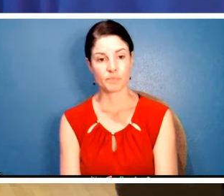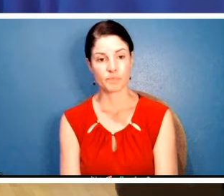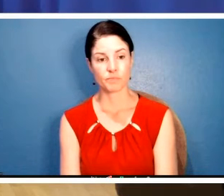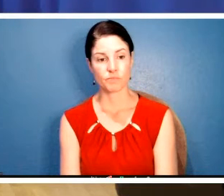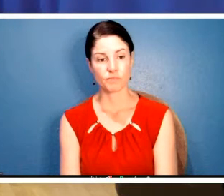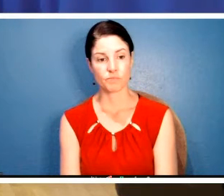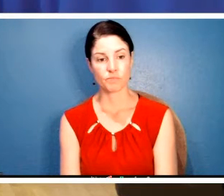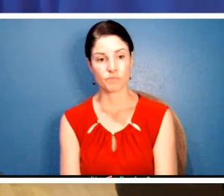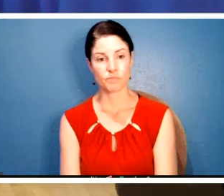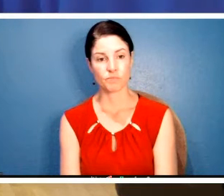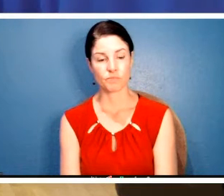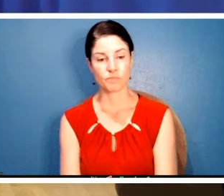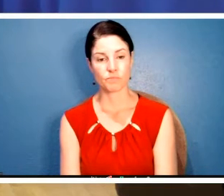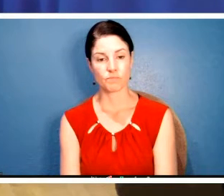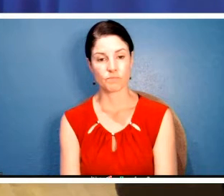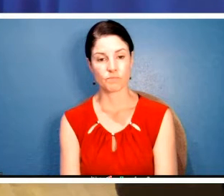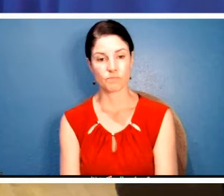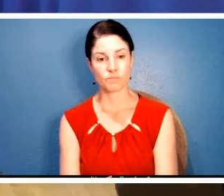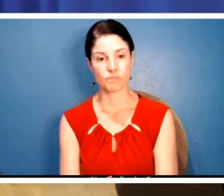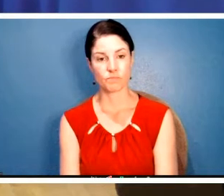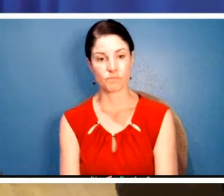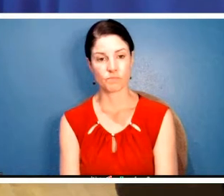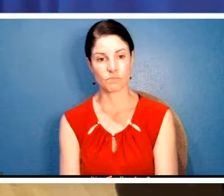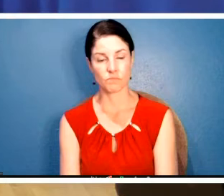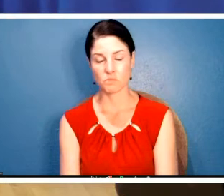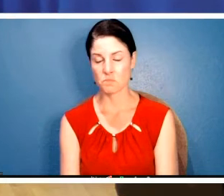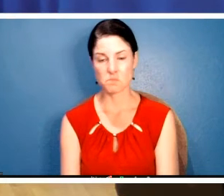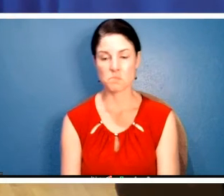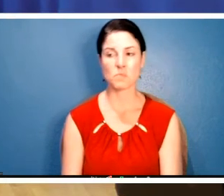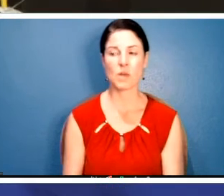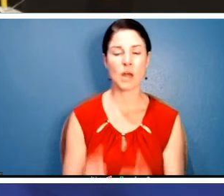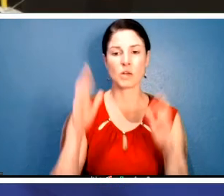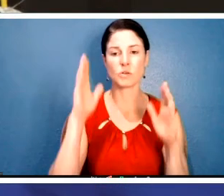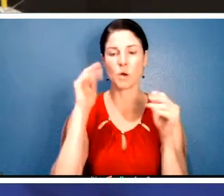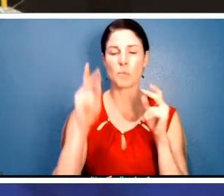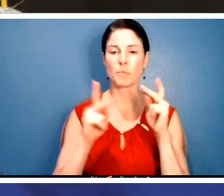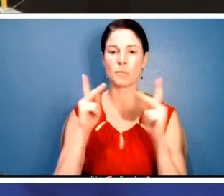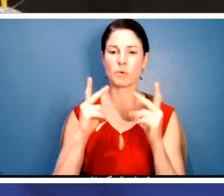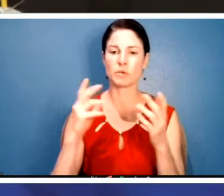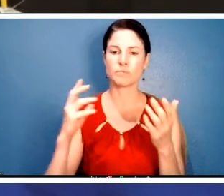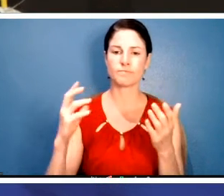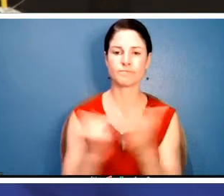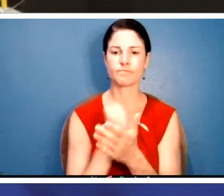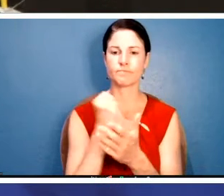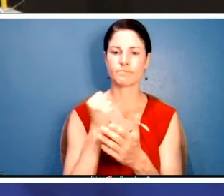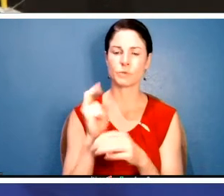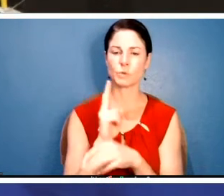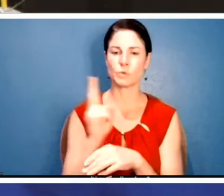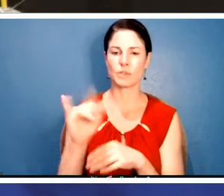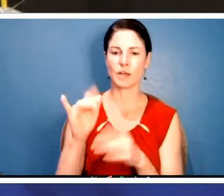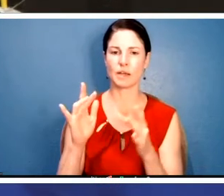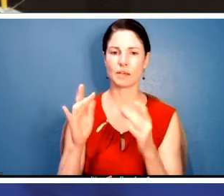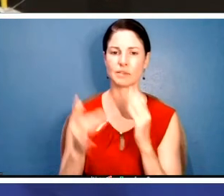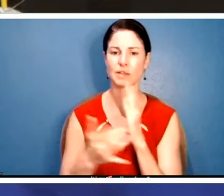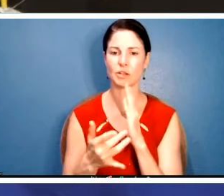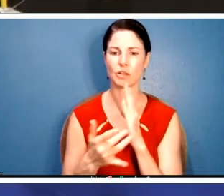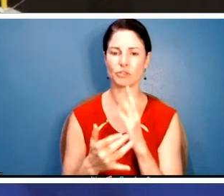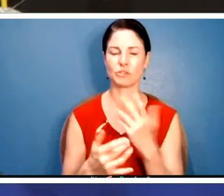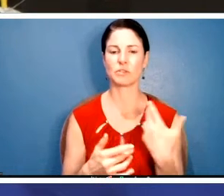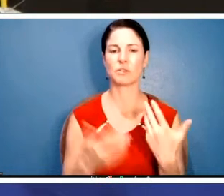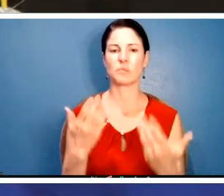SacGov: Our constituents take advantage of the technology just saw a video about and I know it can be a little daunting in terms of the.